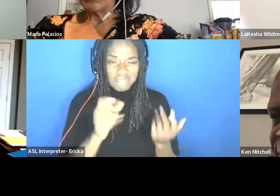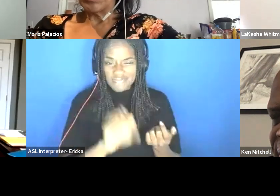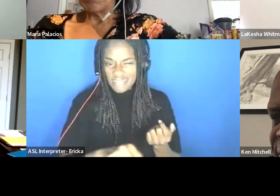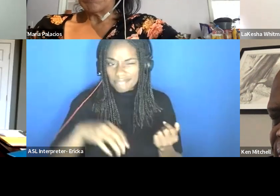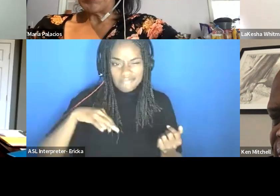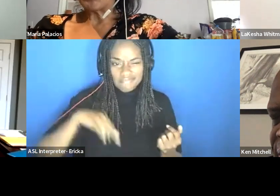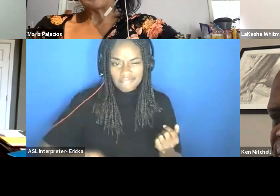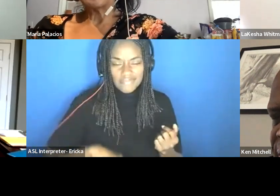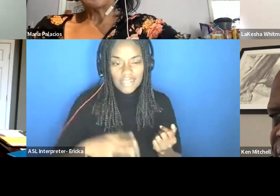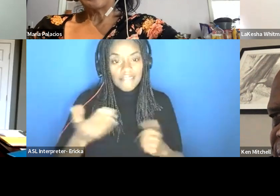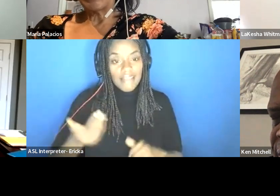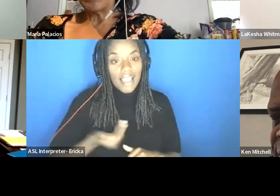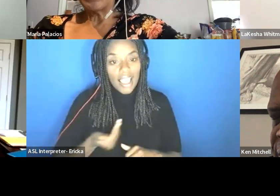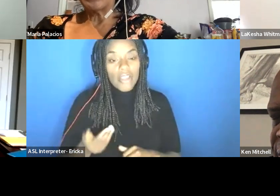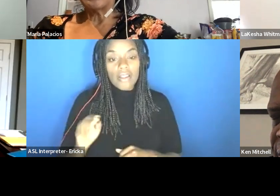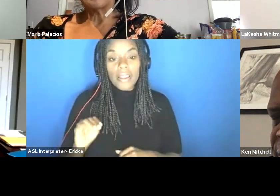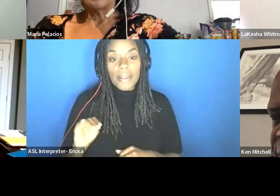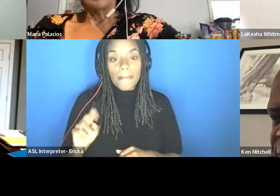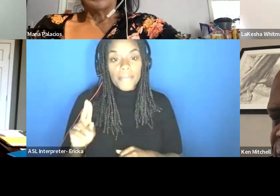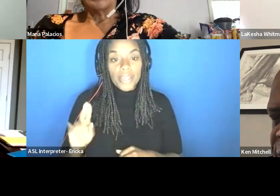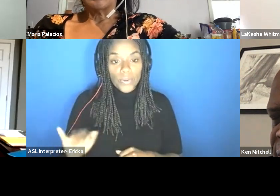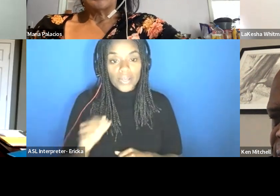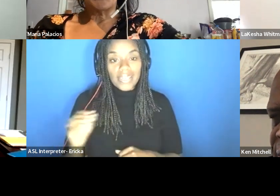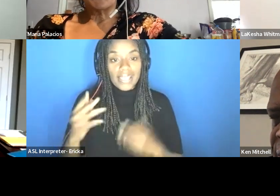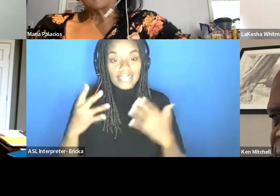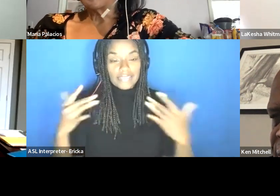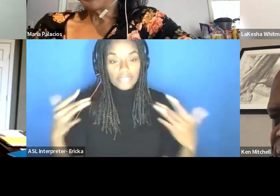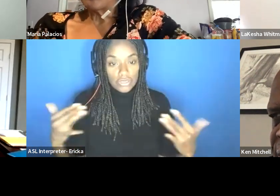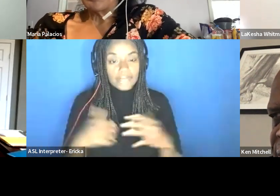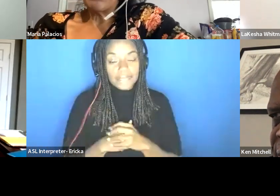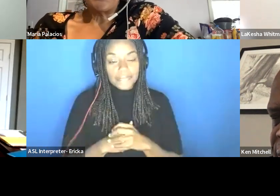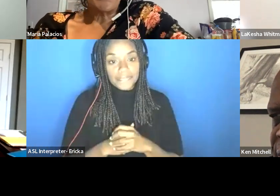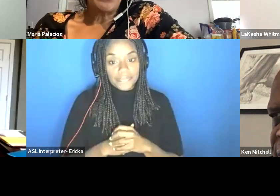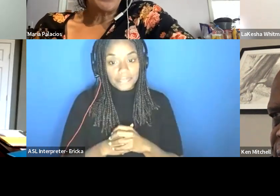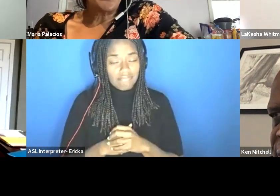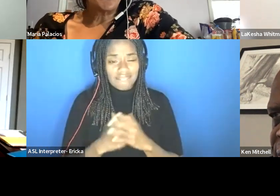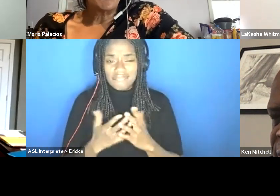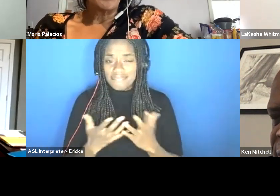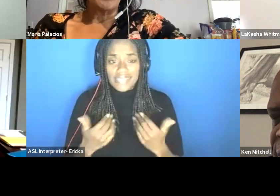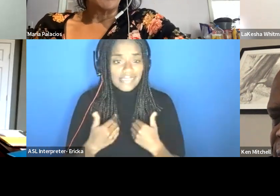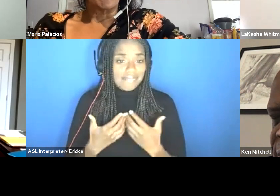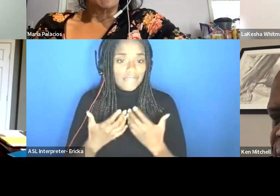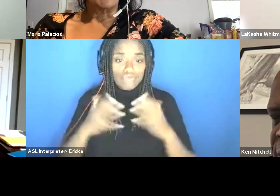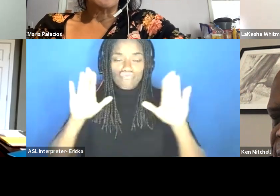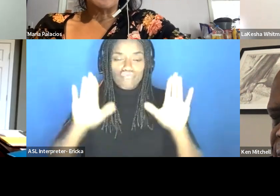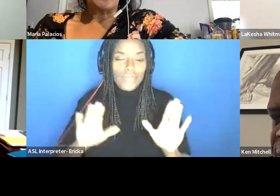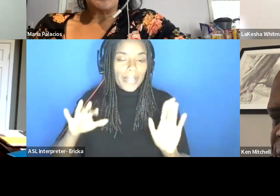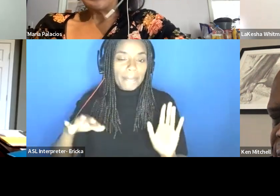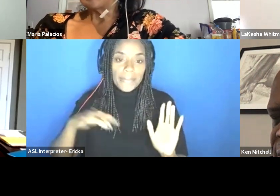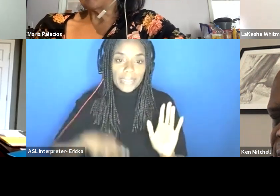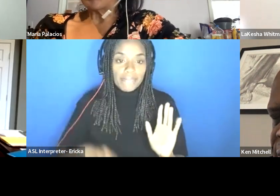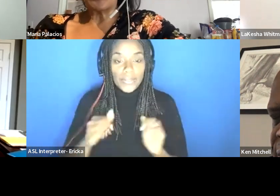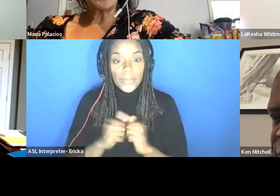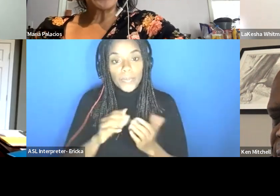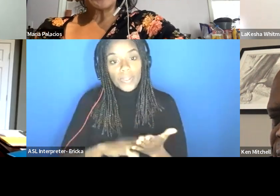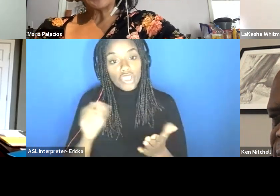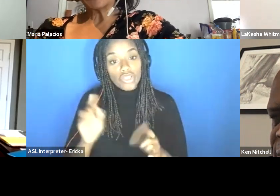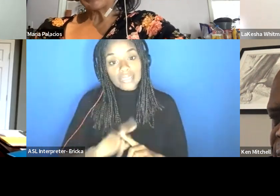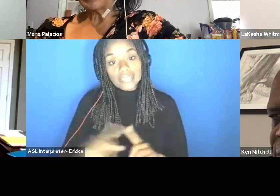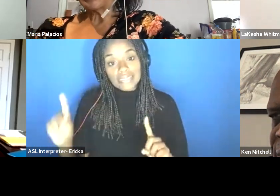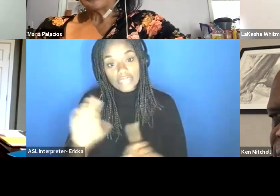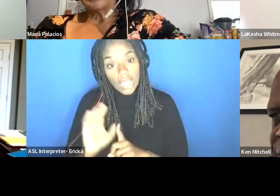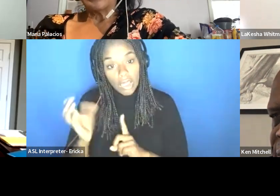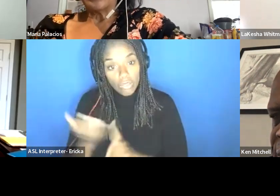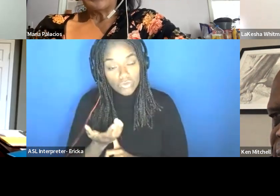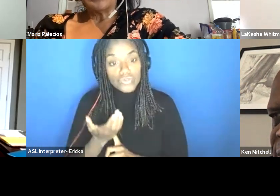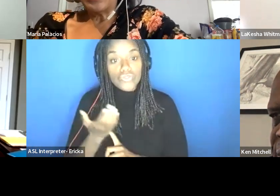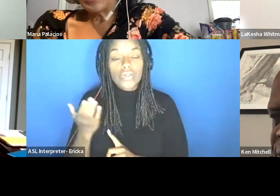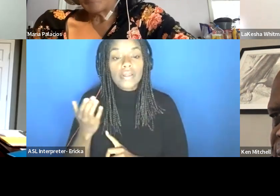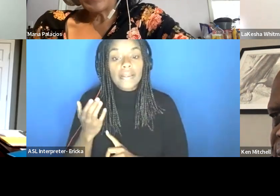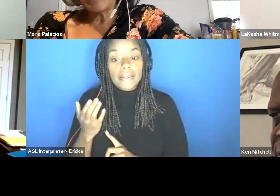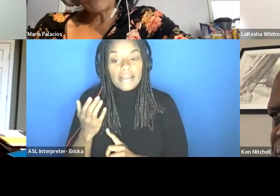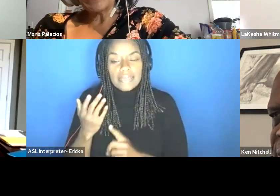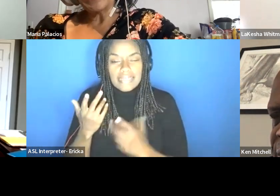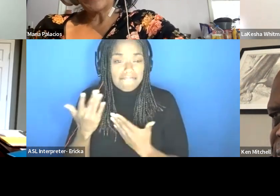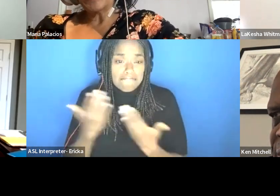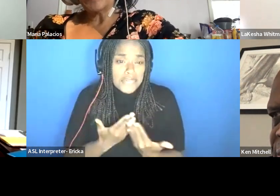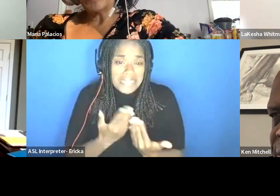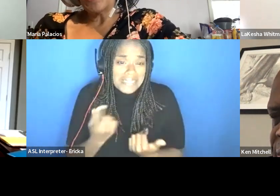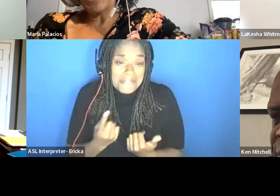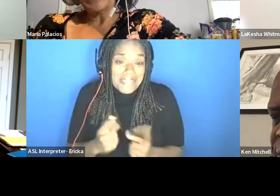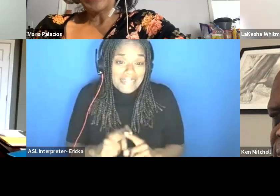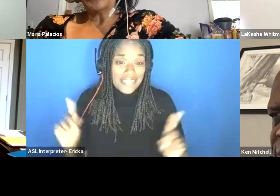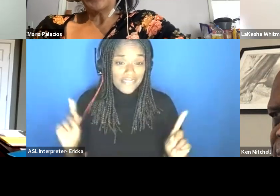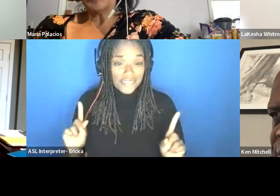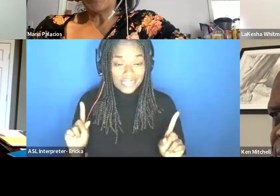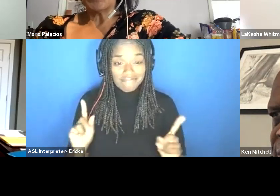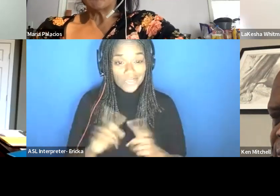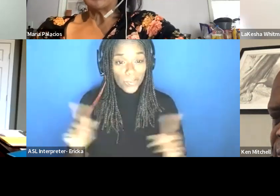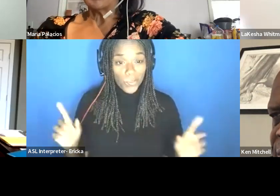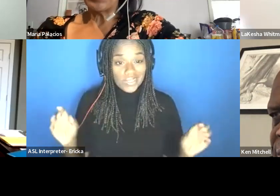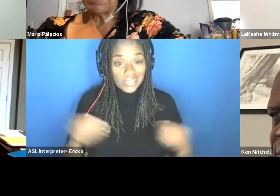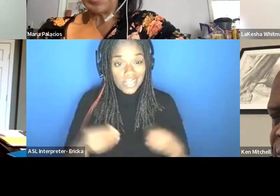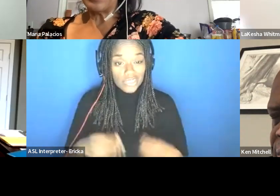That's what I wanted to say.